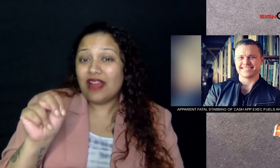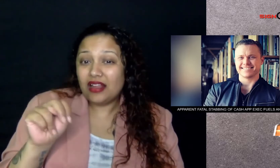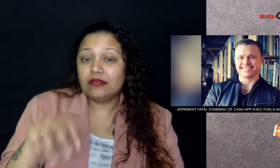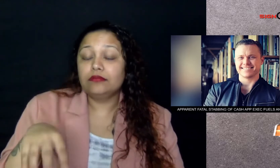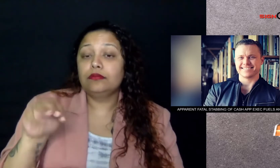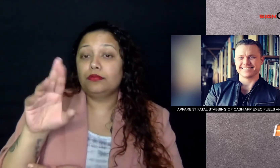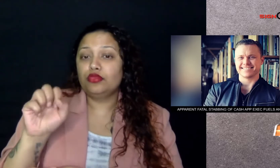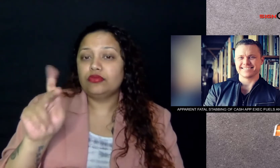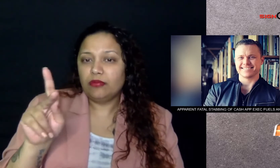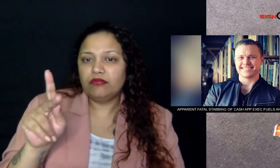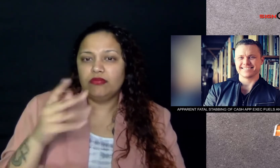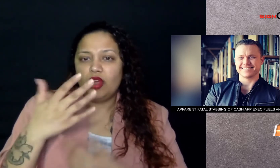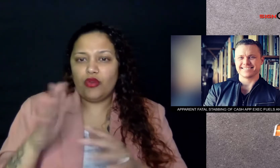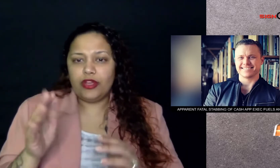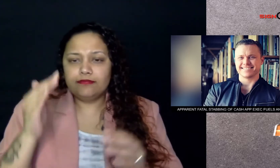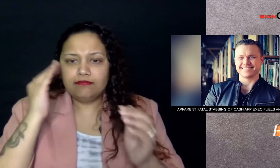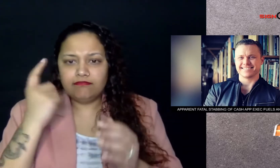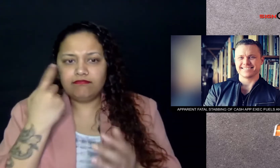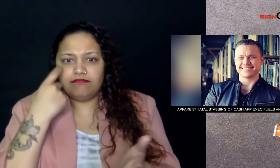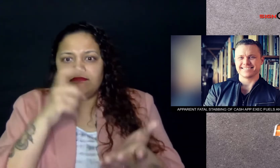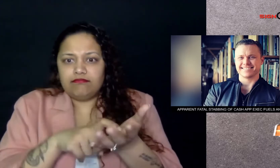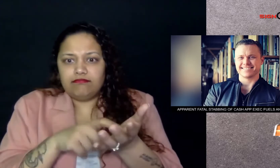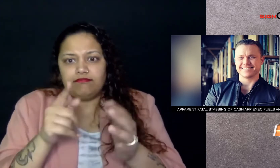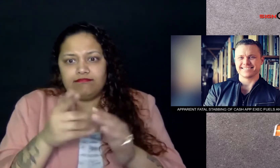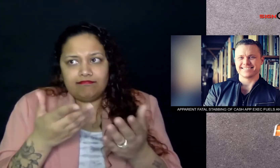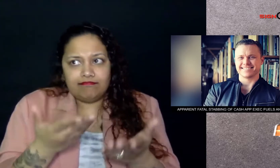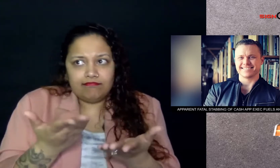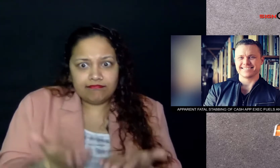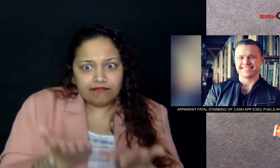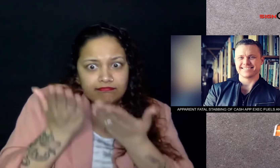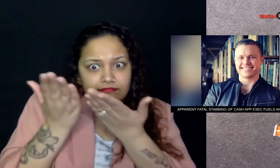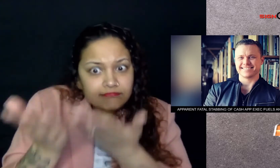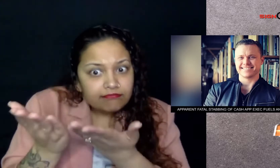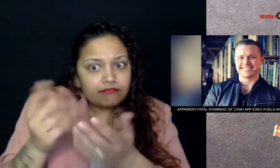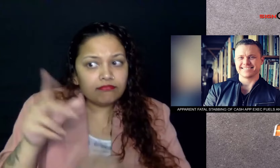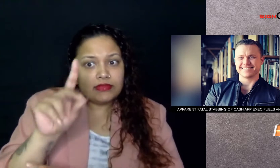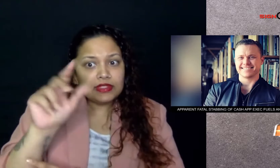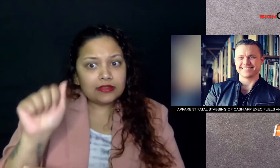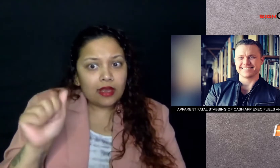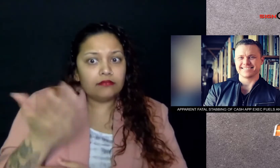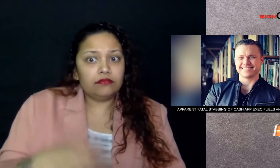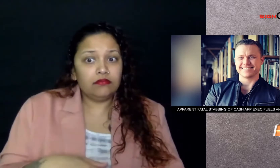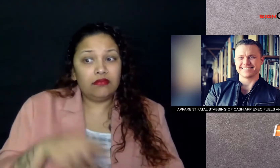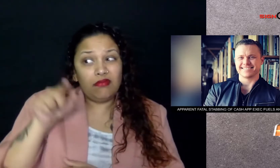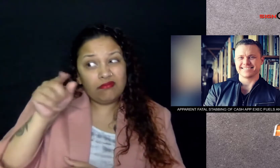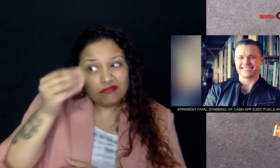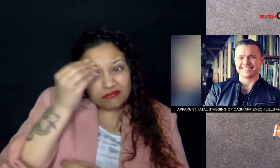Even Tesla CEO Elon Musk is appealing to the DA that violent assaults